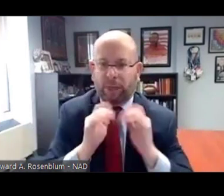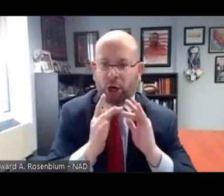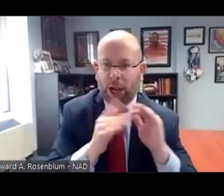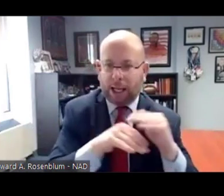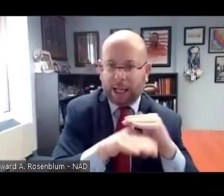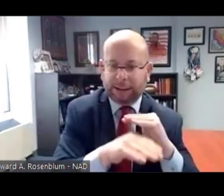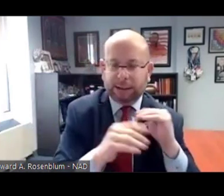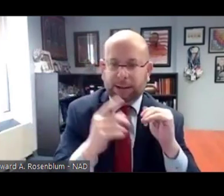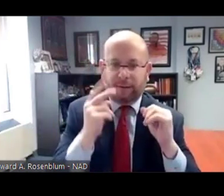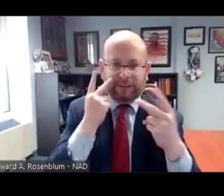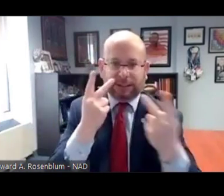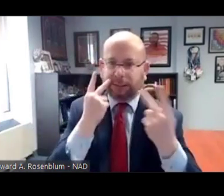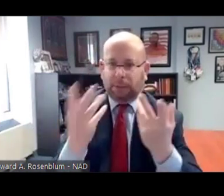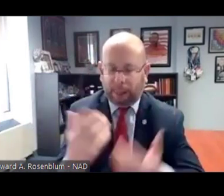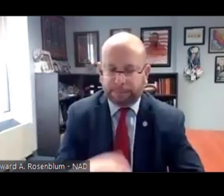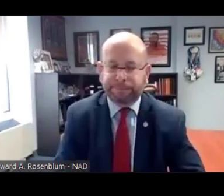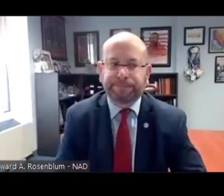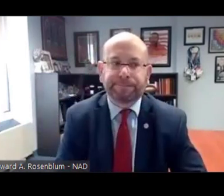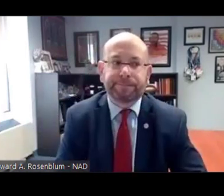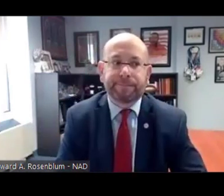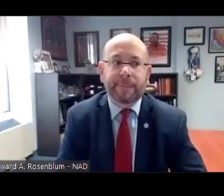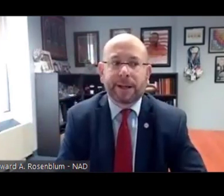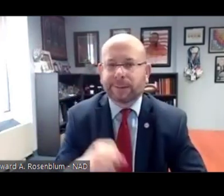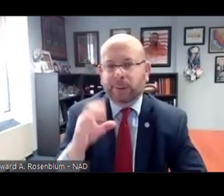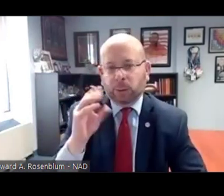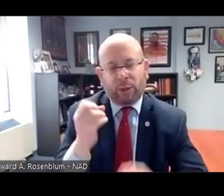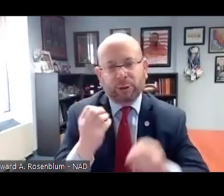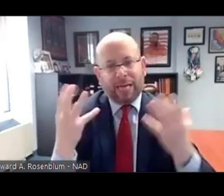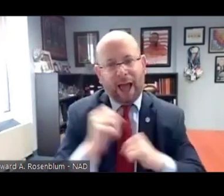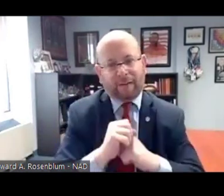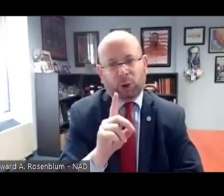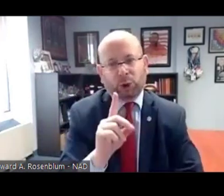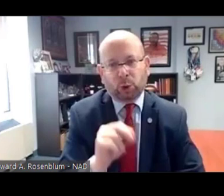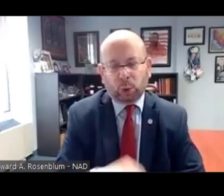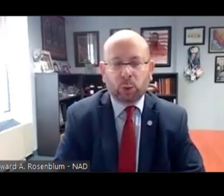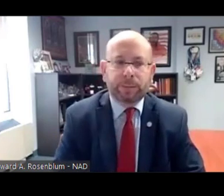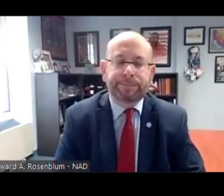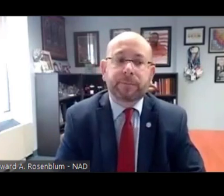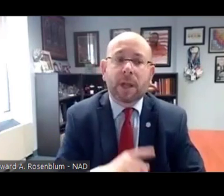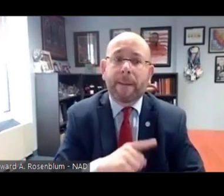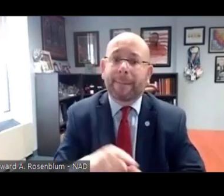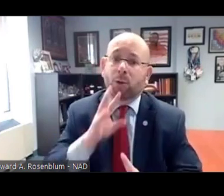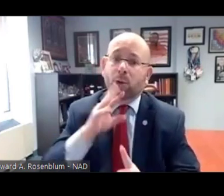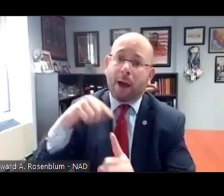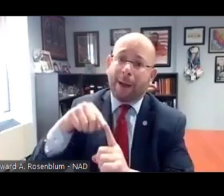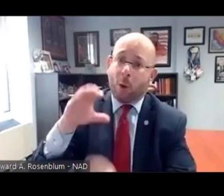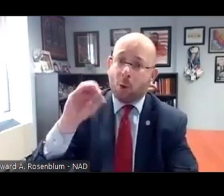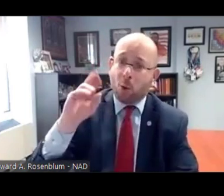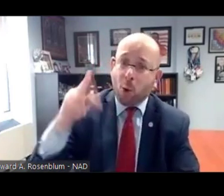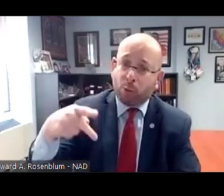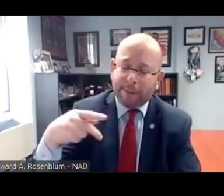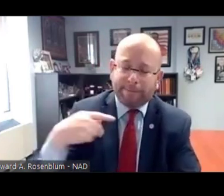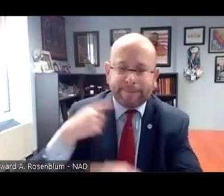Just to have visibility on everyone on-screen.